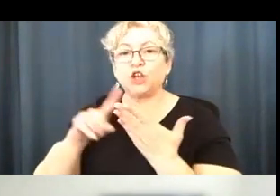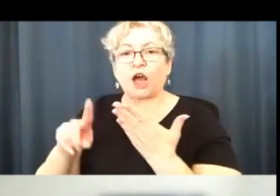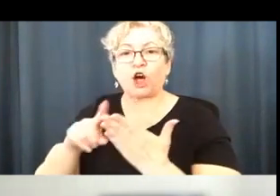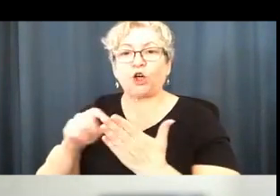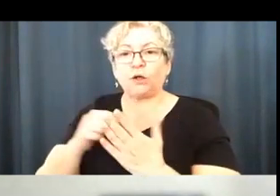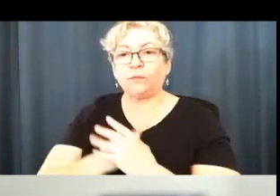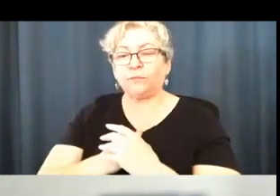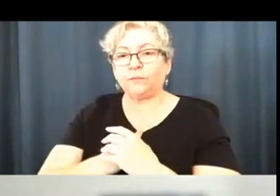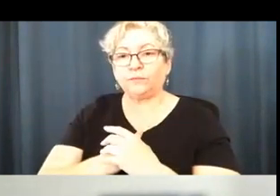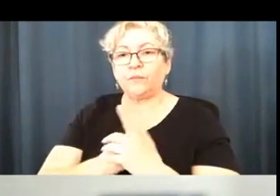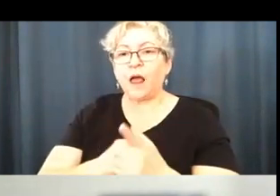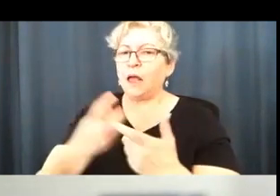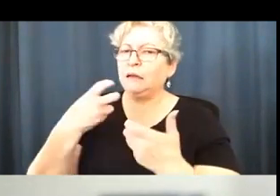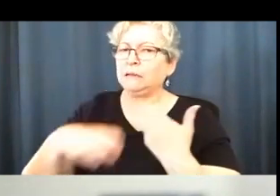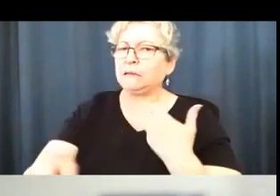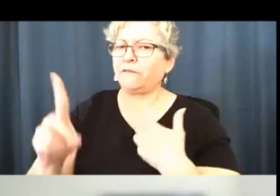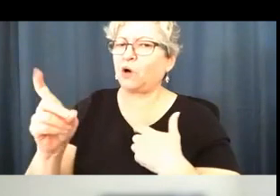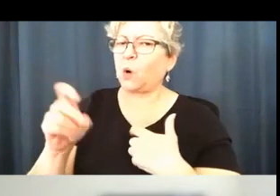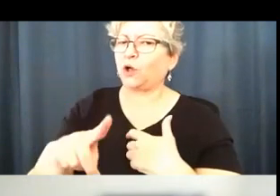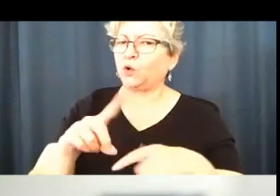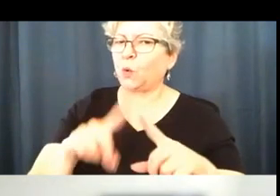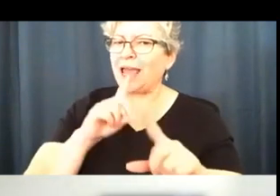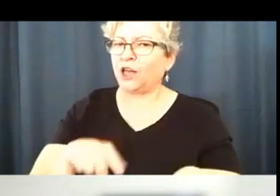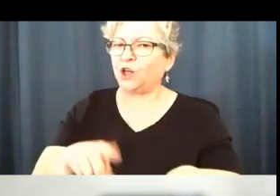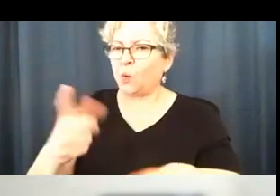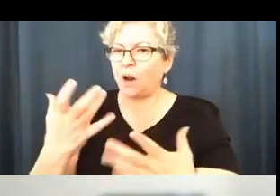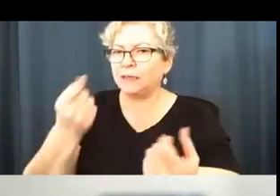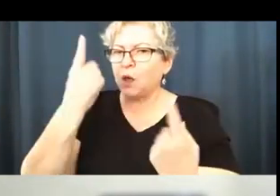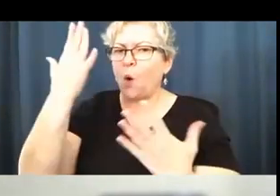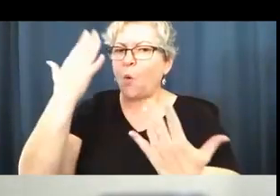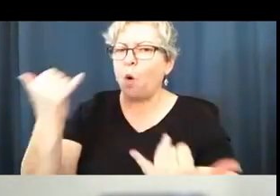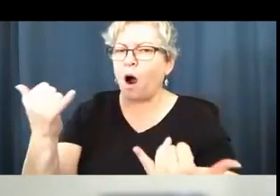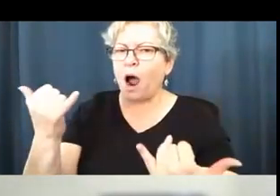That's a tough question to answer, because you really wanna understand why it's failing.